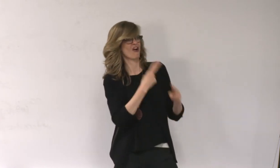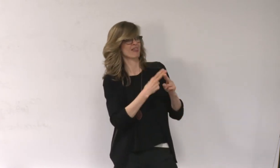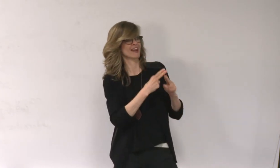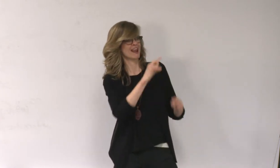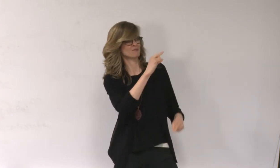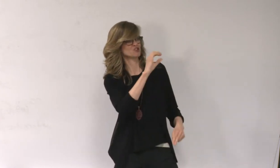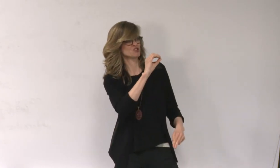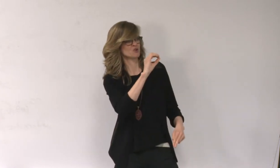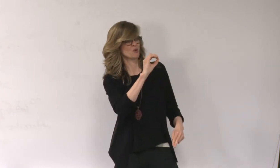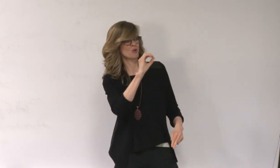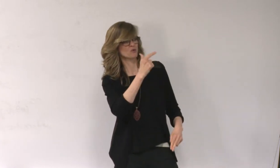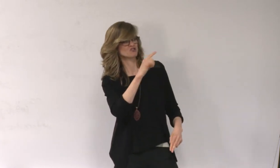AND I SAW THE NAME...